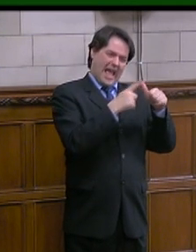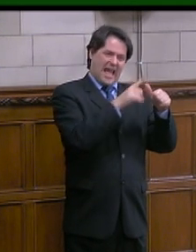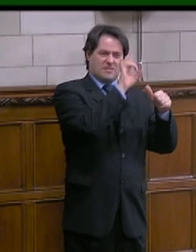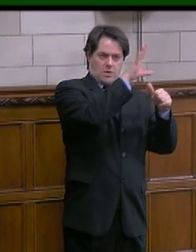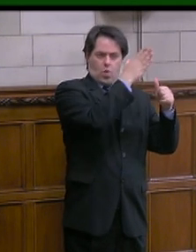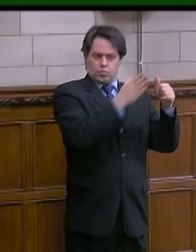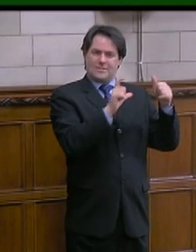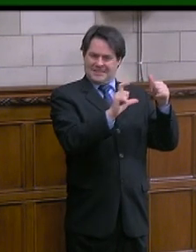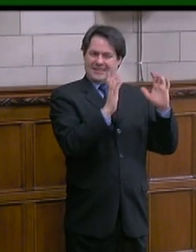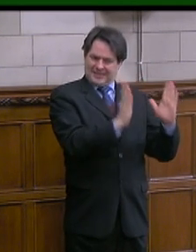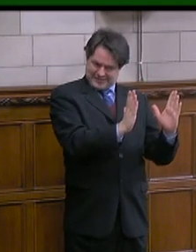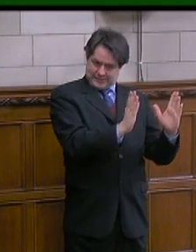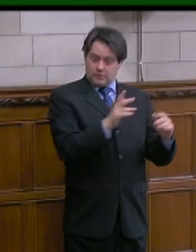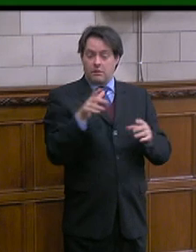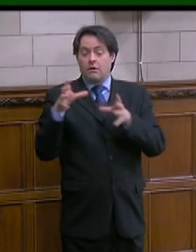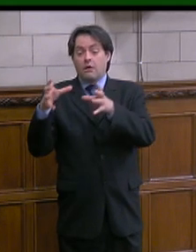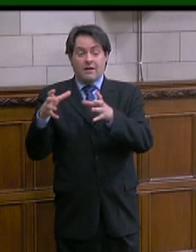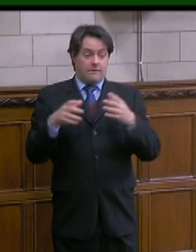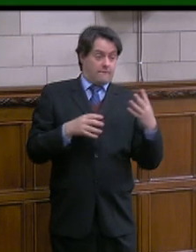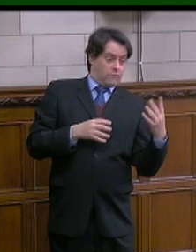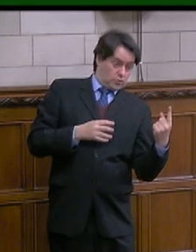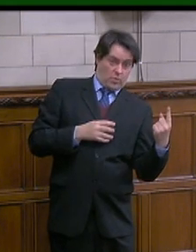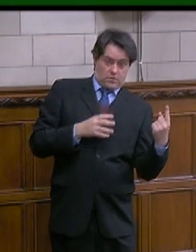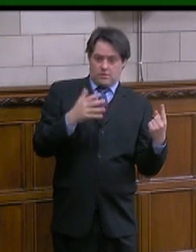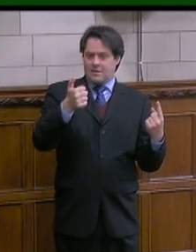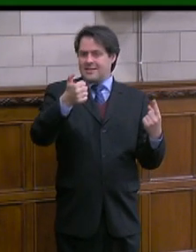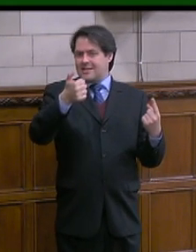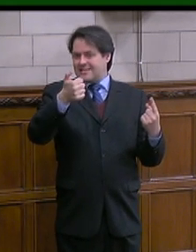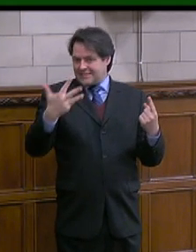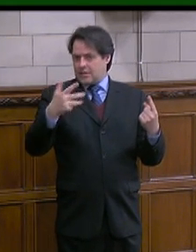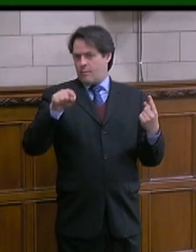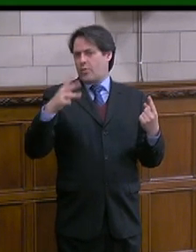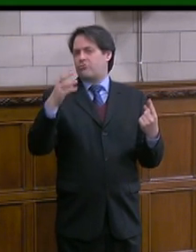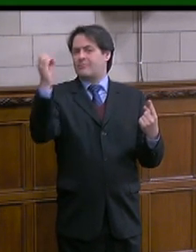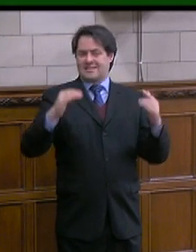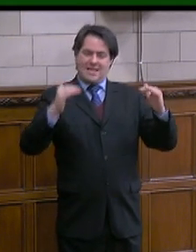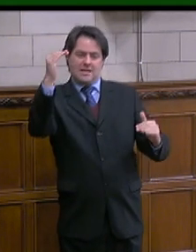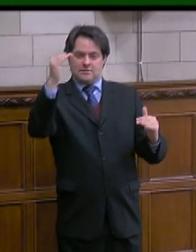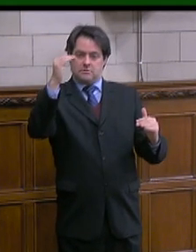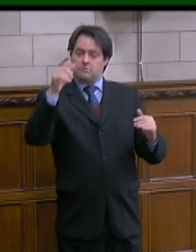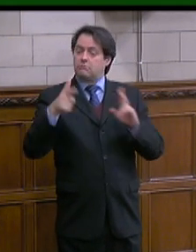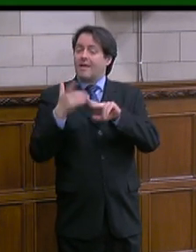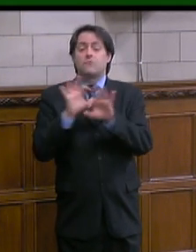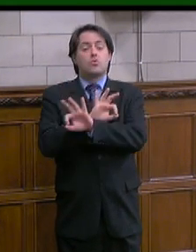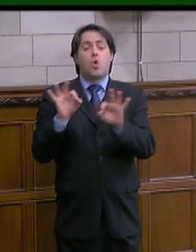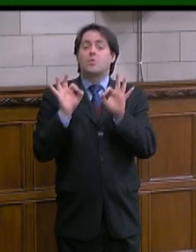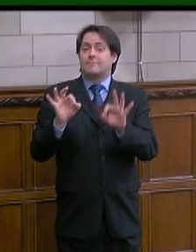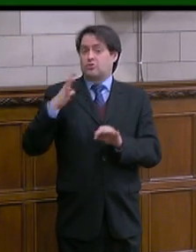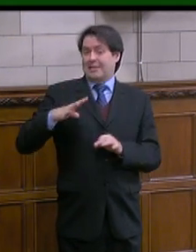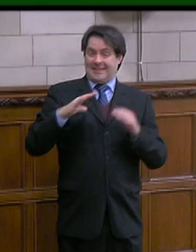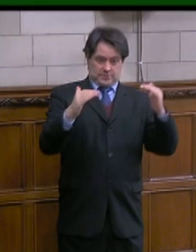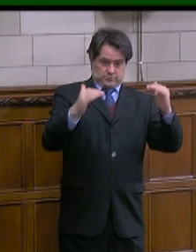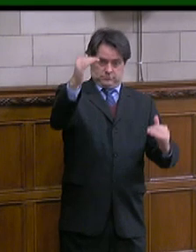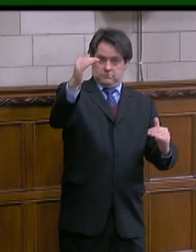C grade, compared with 69.3% of children with no identified special needs.